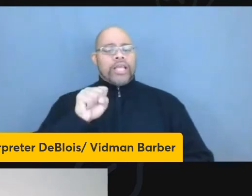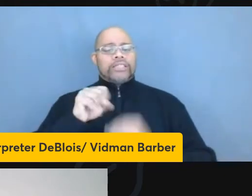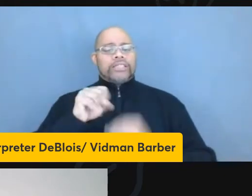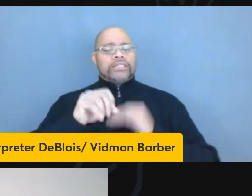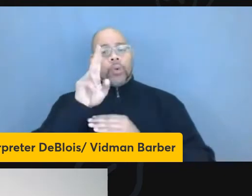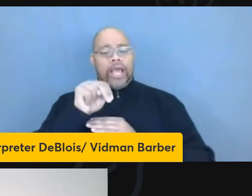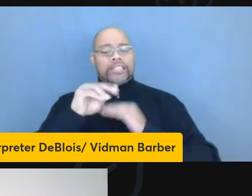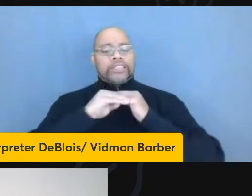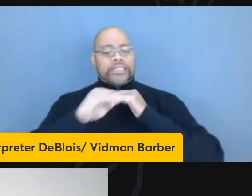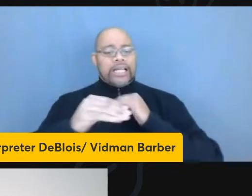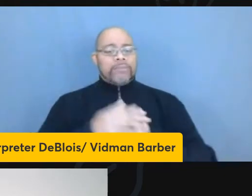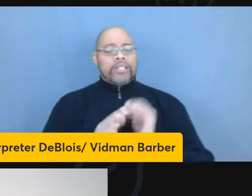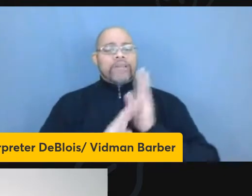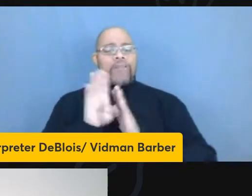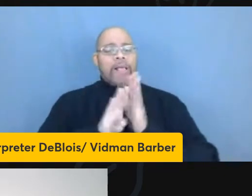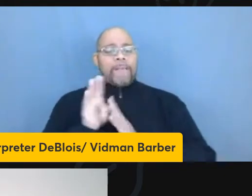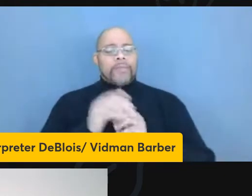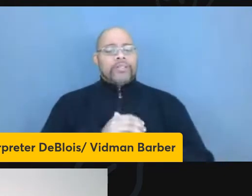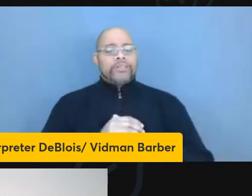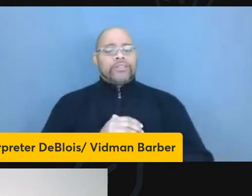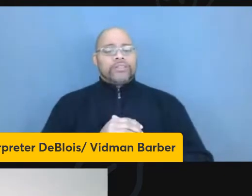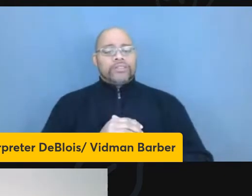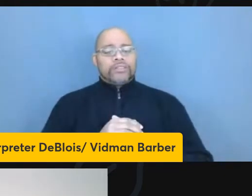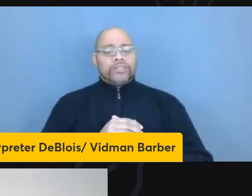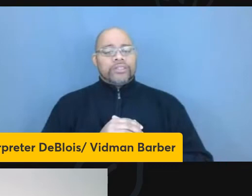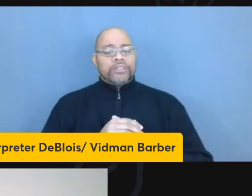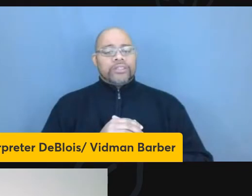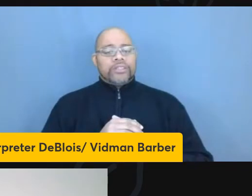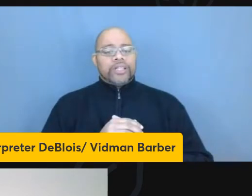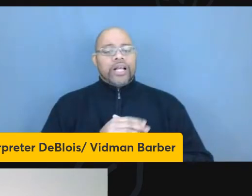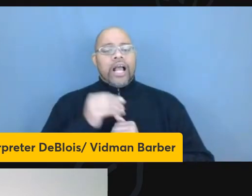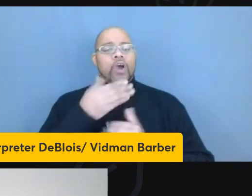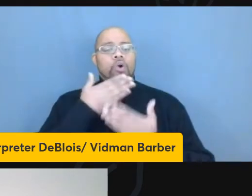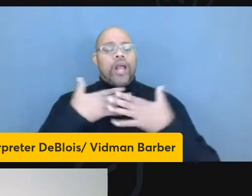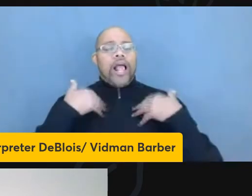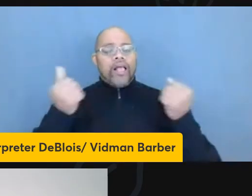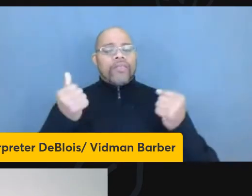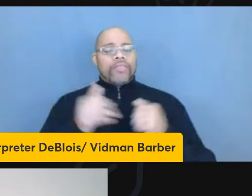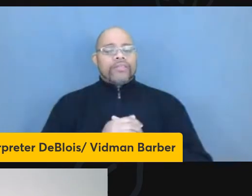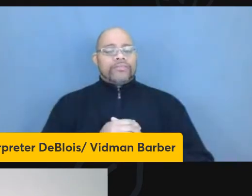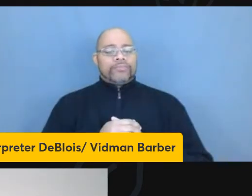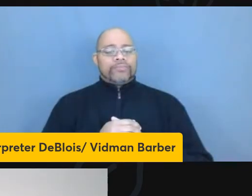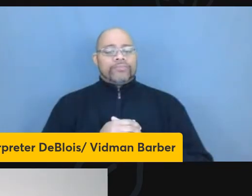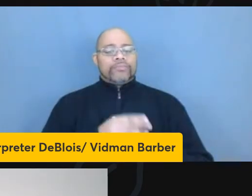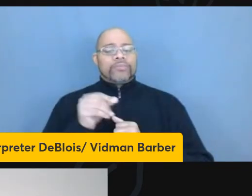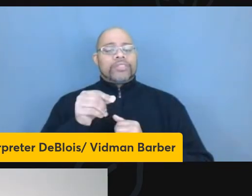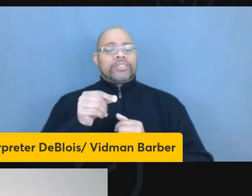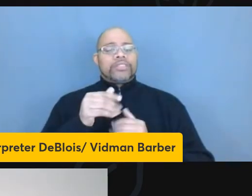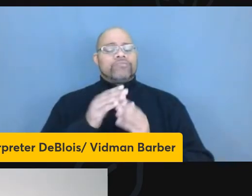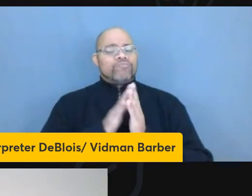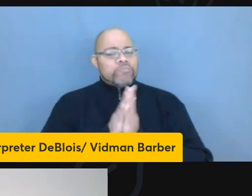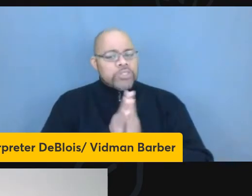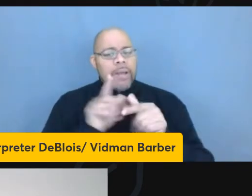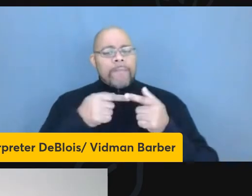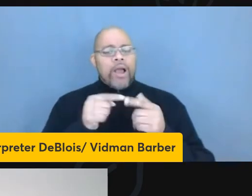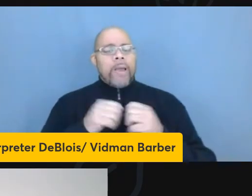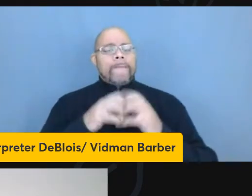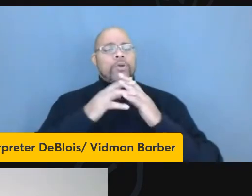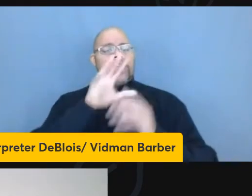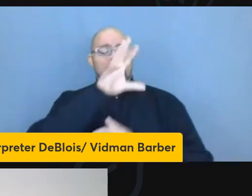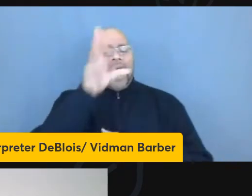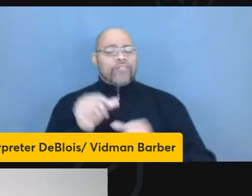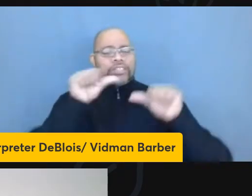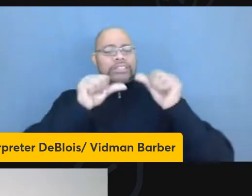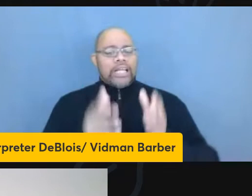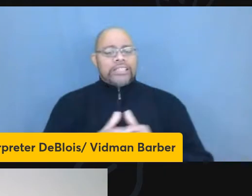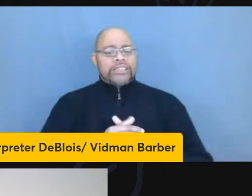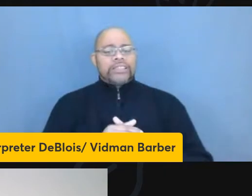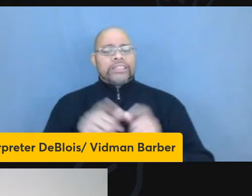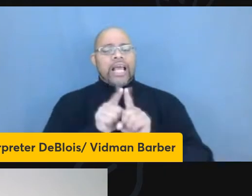Development, goals, tree, and good health and well being. She's passionate about emerging African scientists as a key agent of